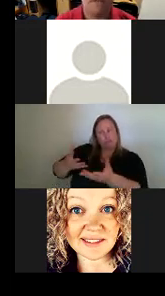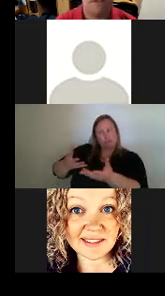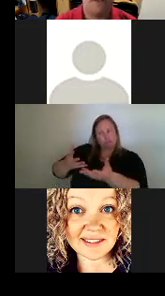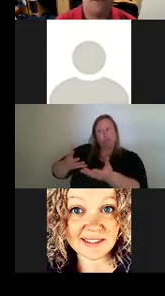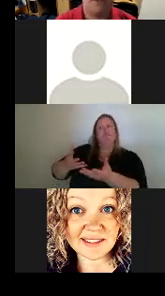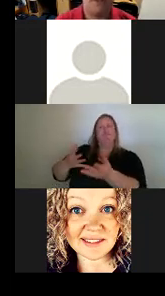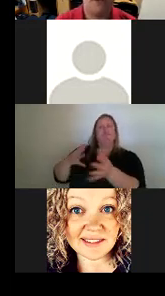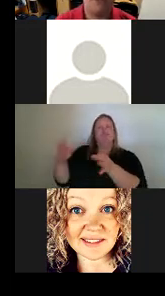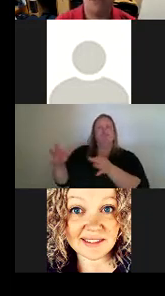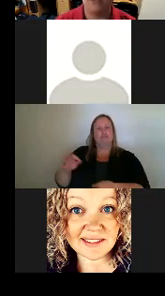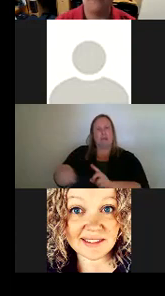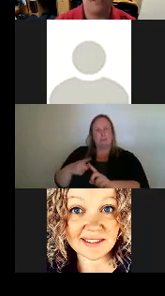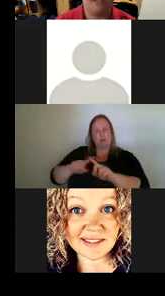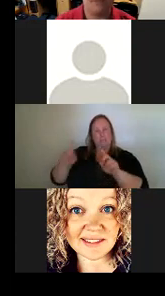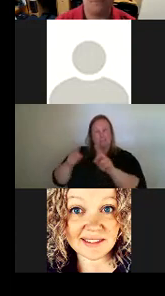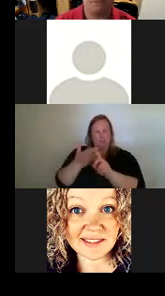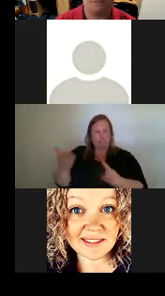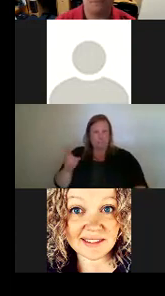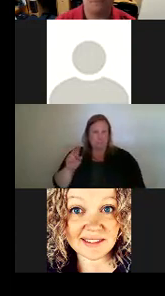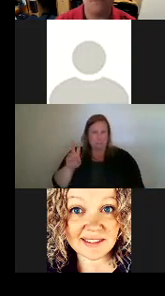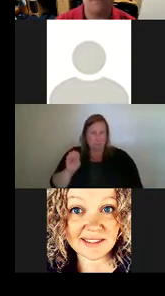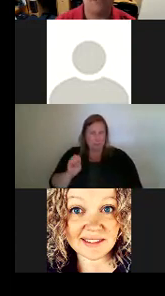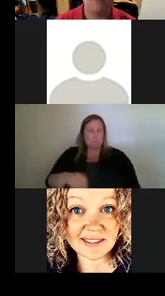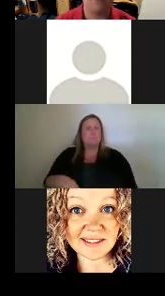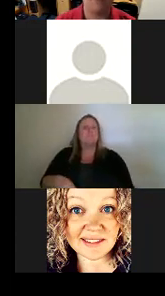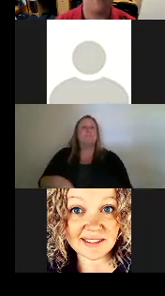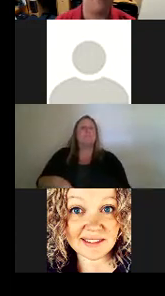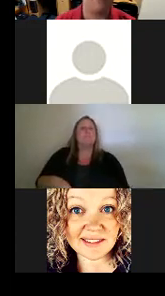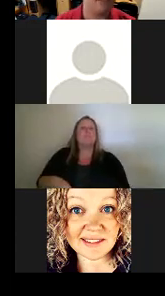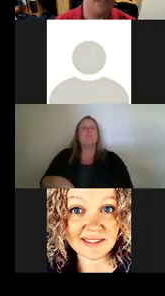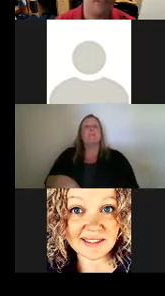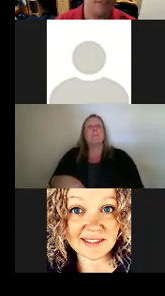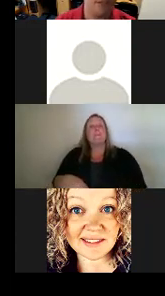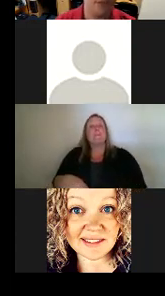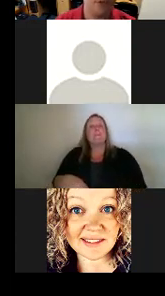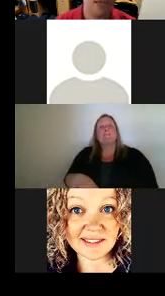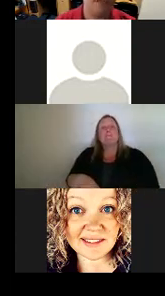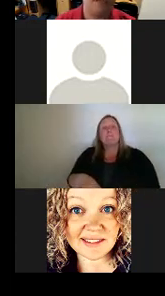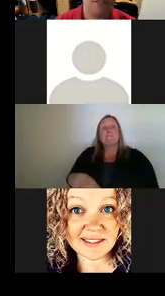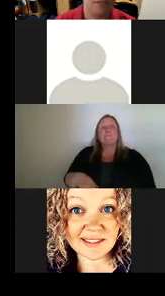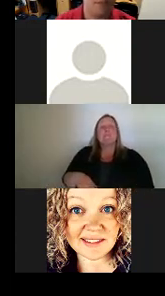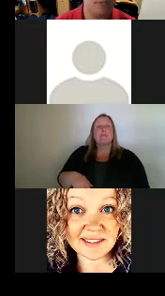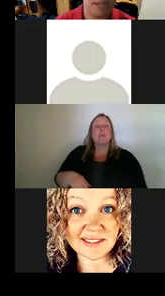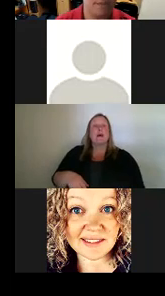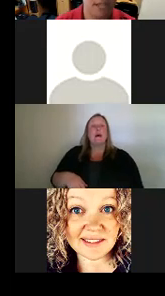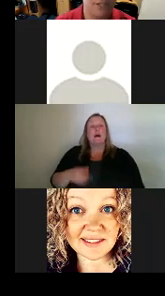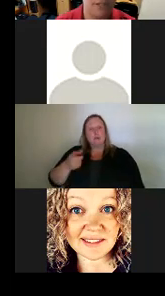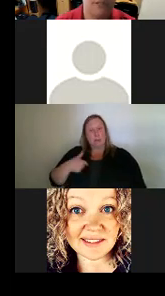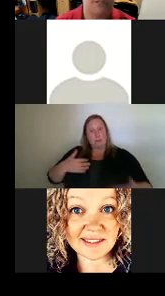VIDEO MAGNIFIERS DO HAVE FLEXIBILITY OF MAGNIFICATION LEVELS.